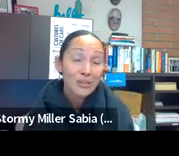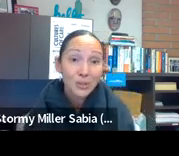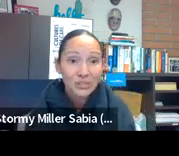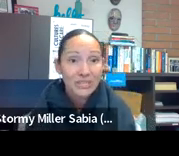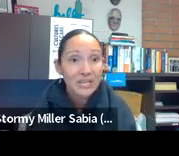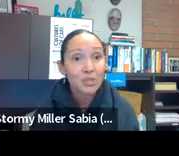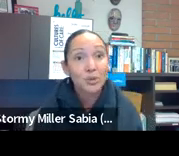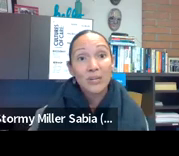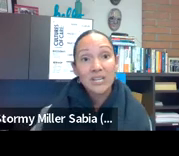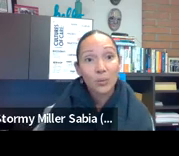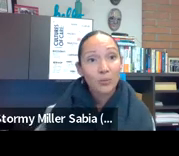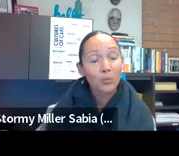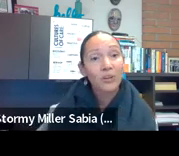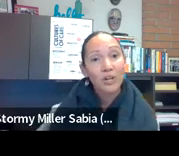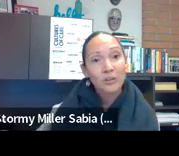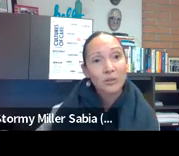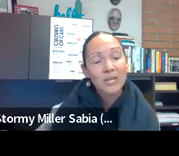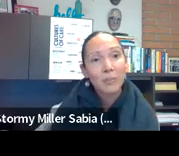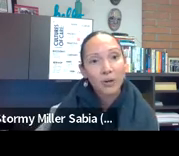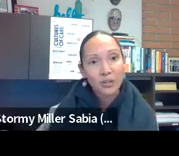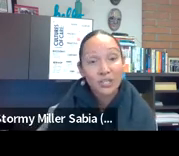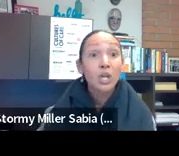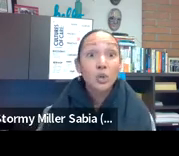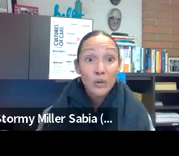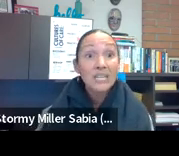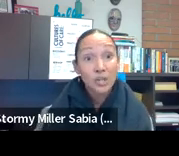Do we need to work with one of our community partners?